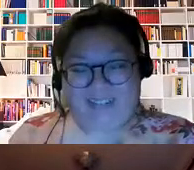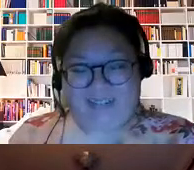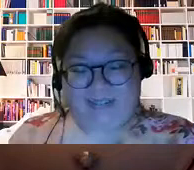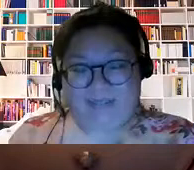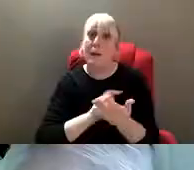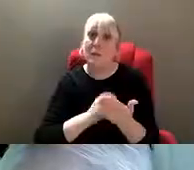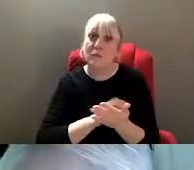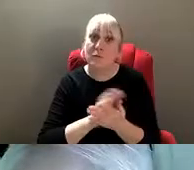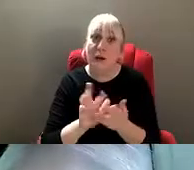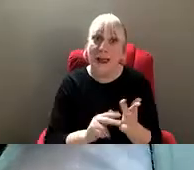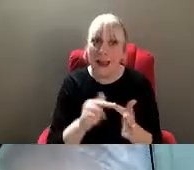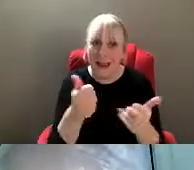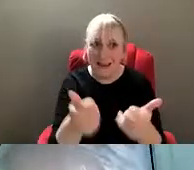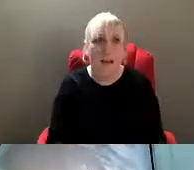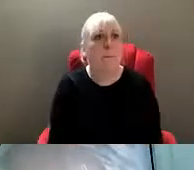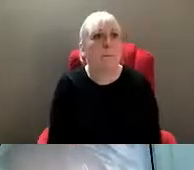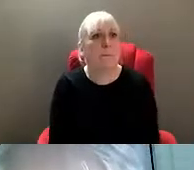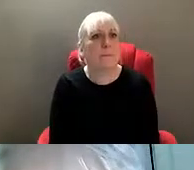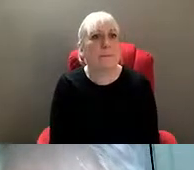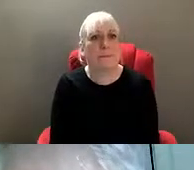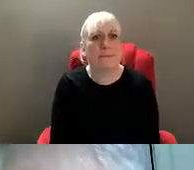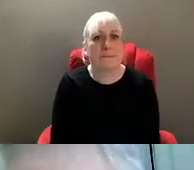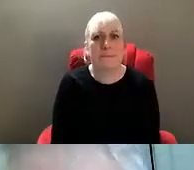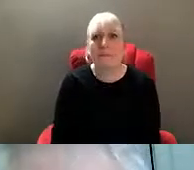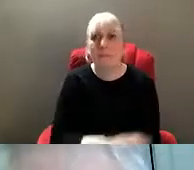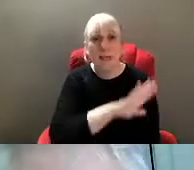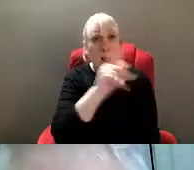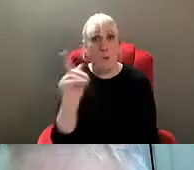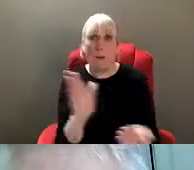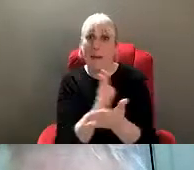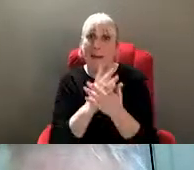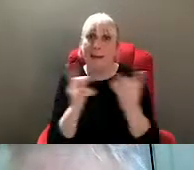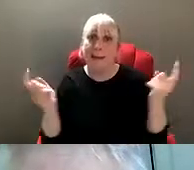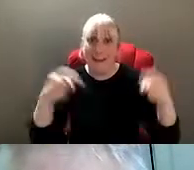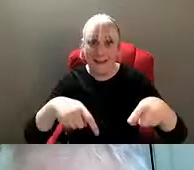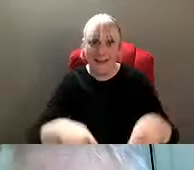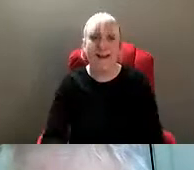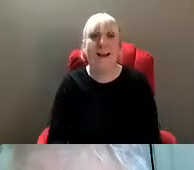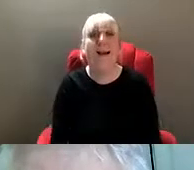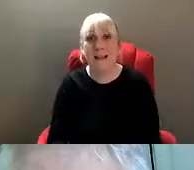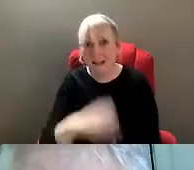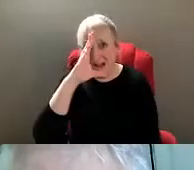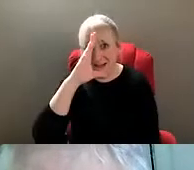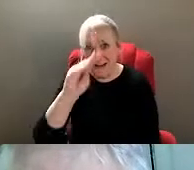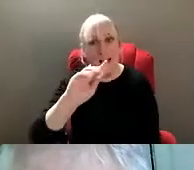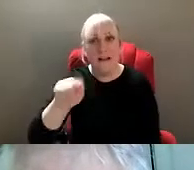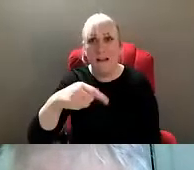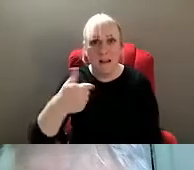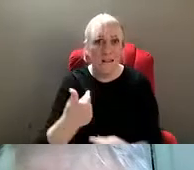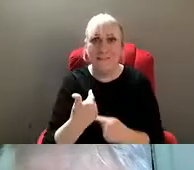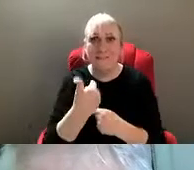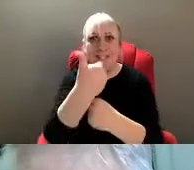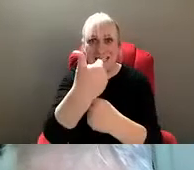hi everyone i'm so happy to be here um i won't be able to show my video at this moment i hope